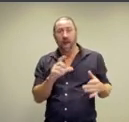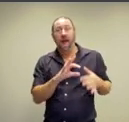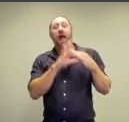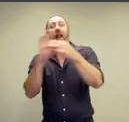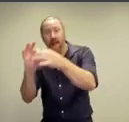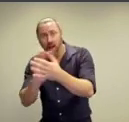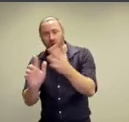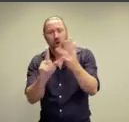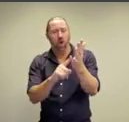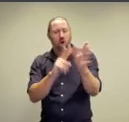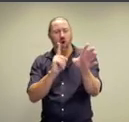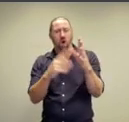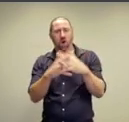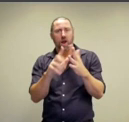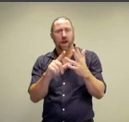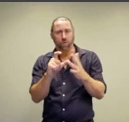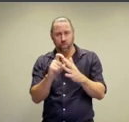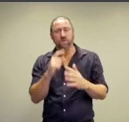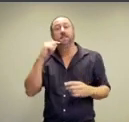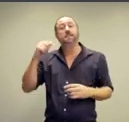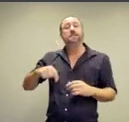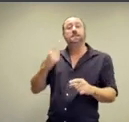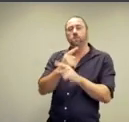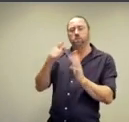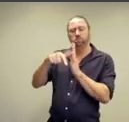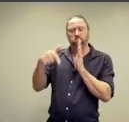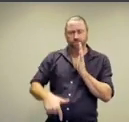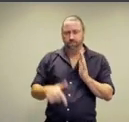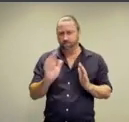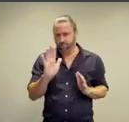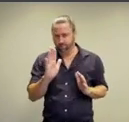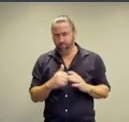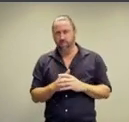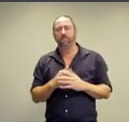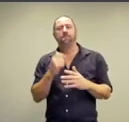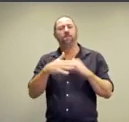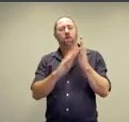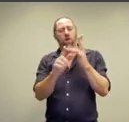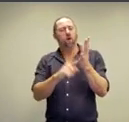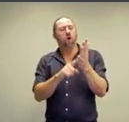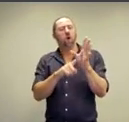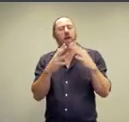its link to Hollywood and now, like, while in this lecture, I won't be going over, extensively